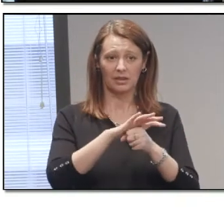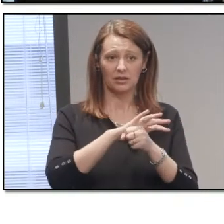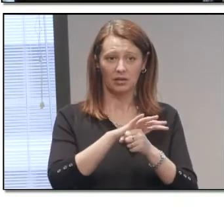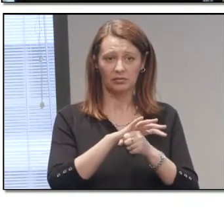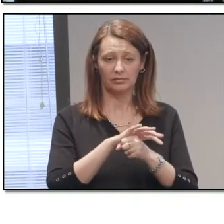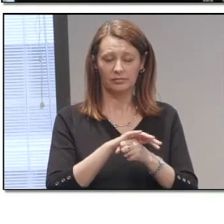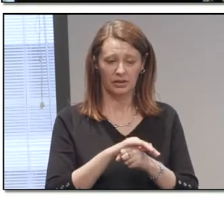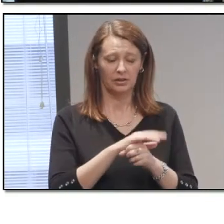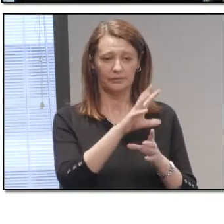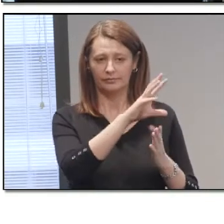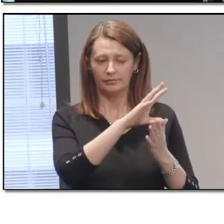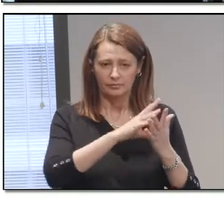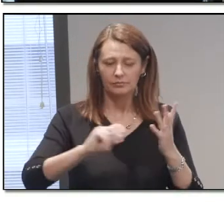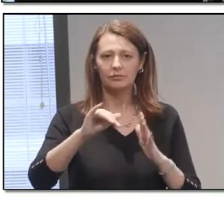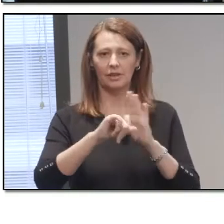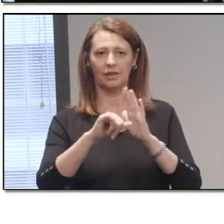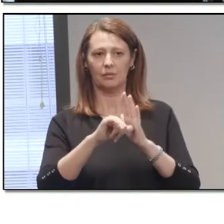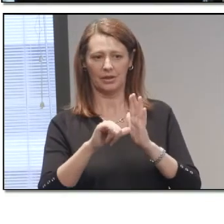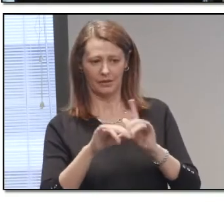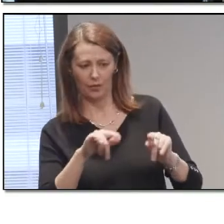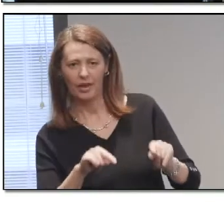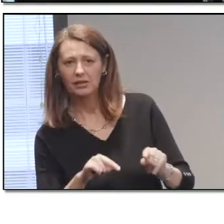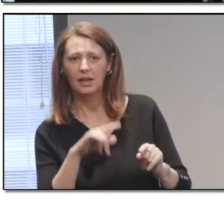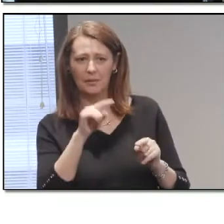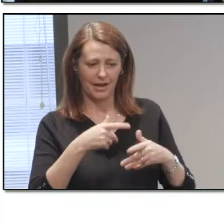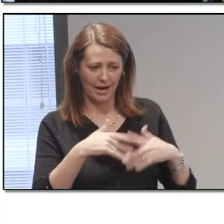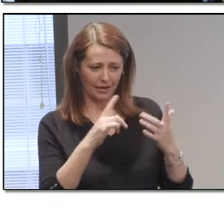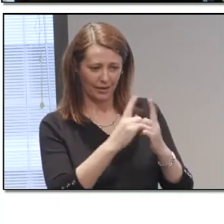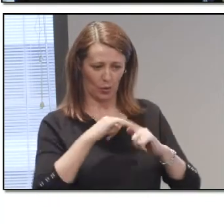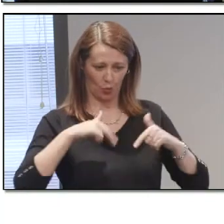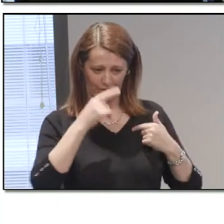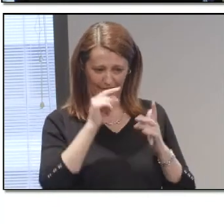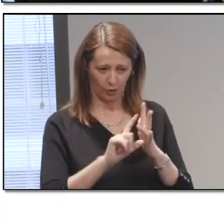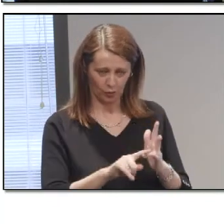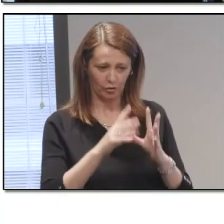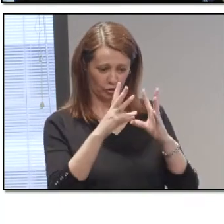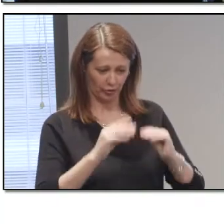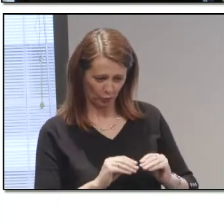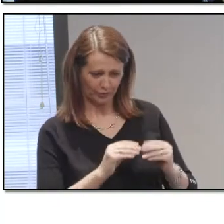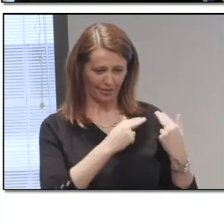our funds generally and any measures we can take to actually reduce that burden on the